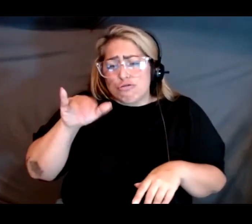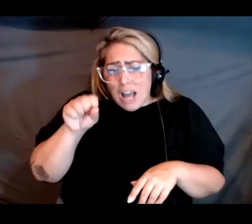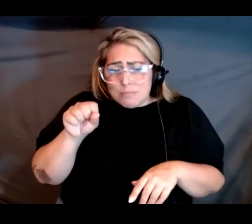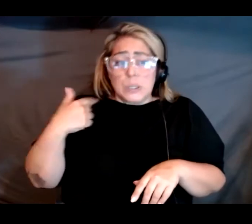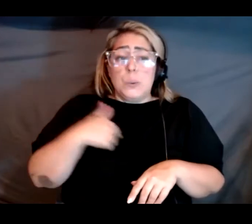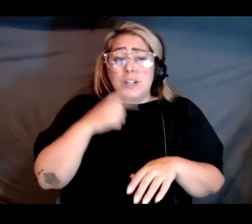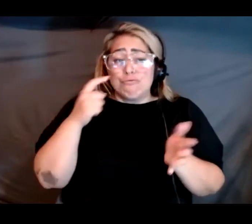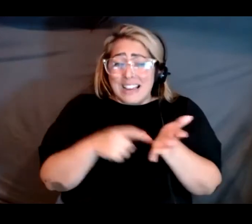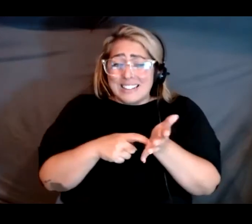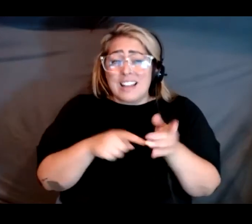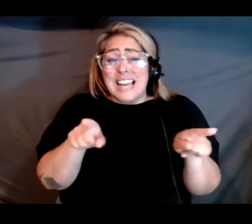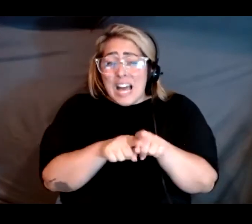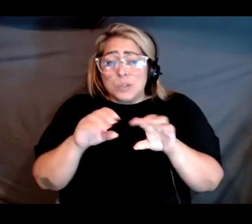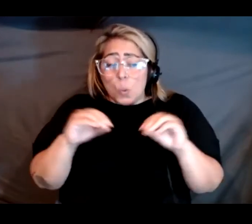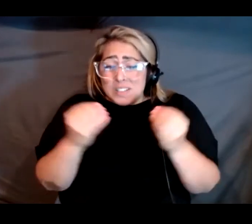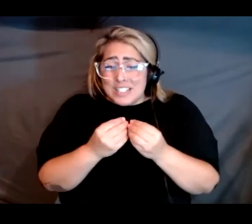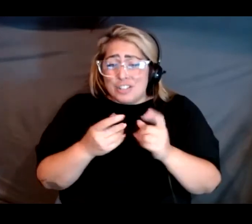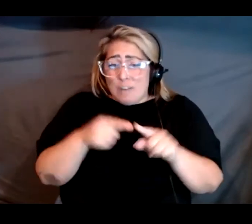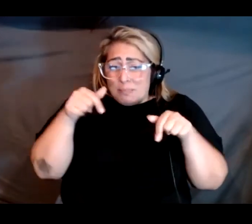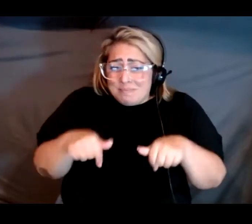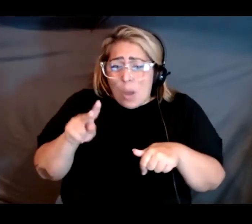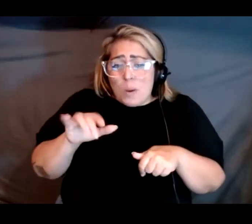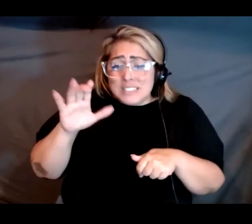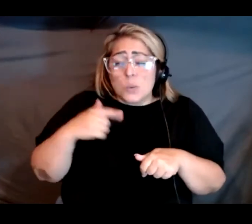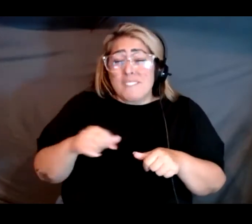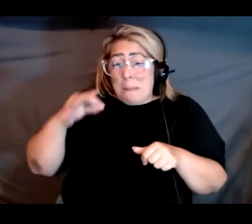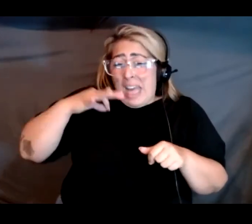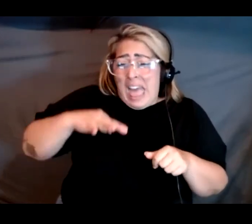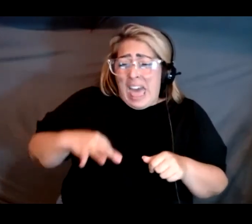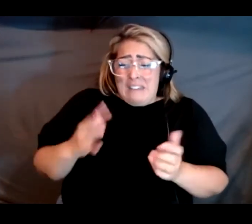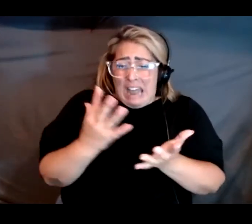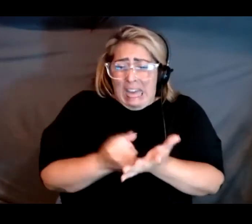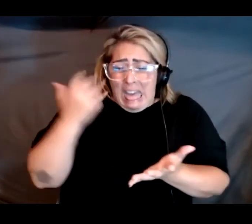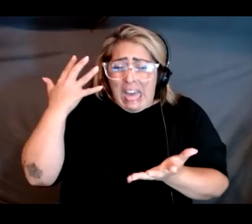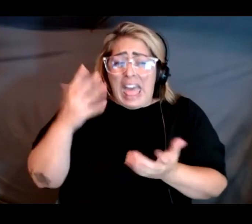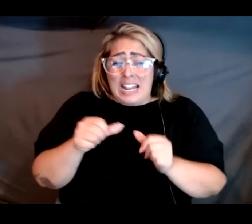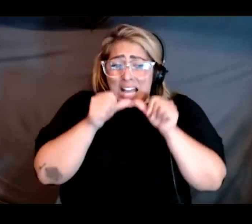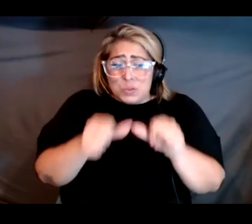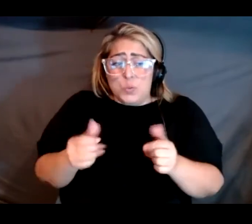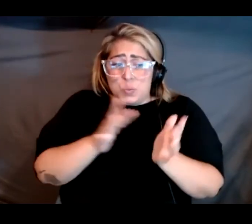we have benefited and continue to benefit from the systemic displacement and subsequent erasure